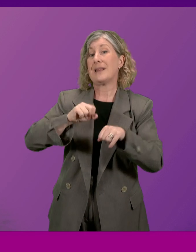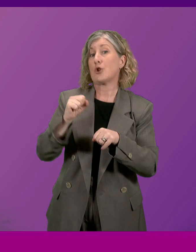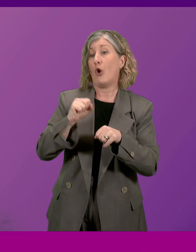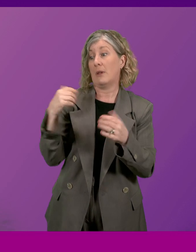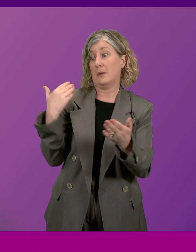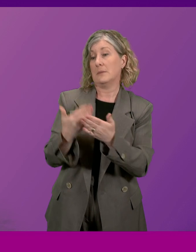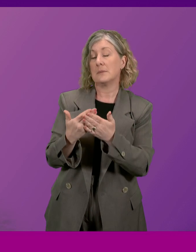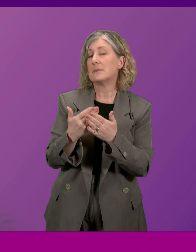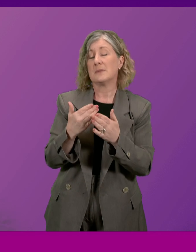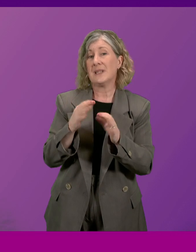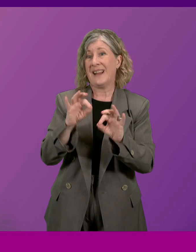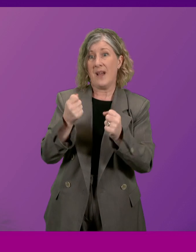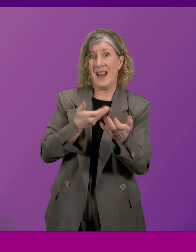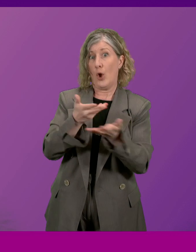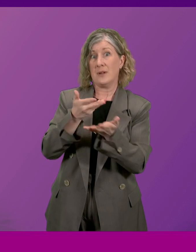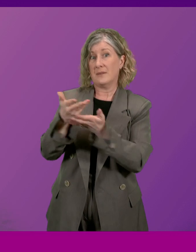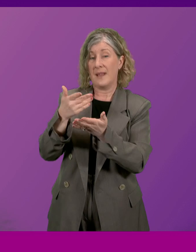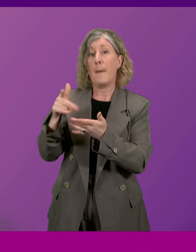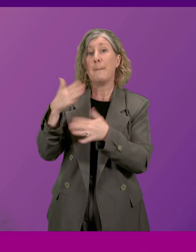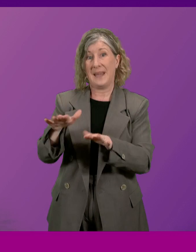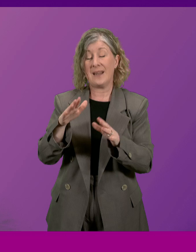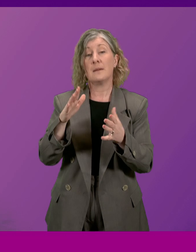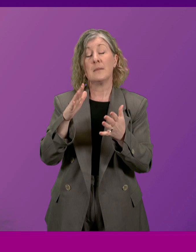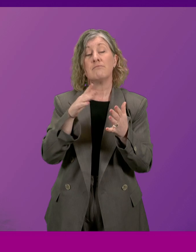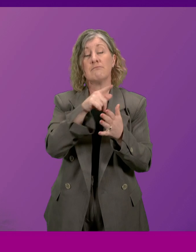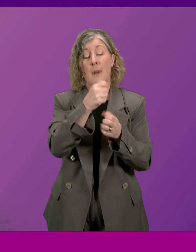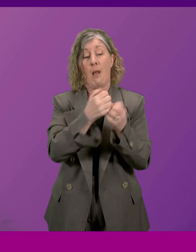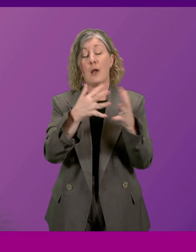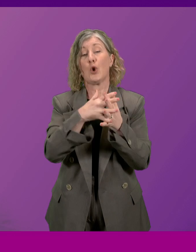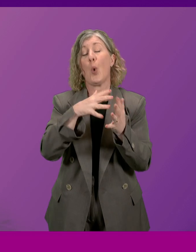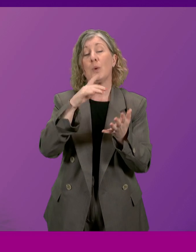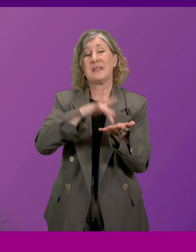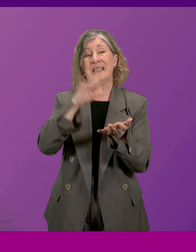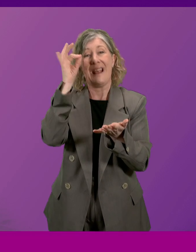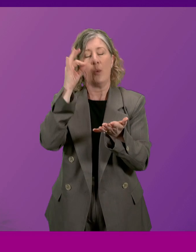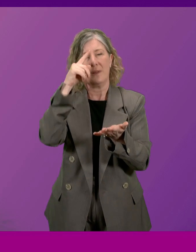City Council removed 24/7 CCTV? I would like the First Minister to agree with me on that.